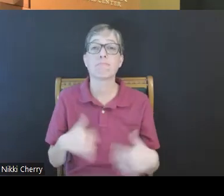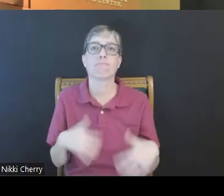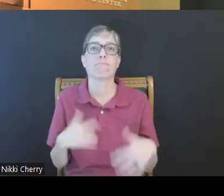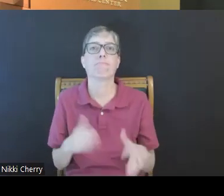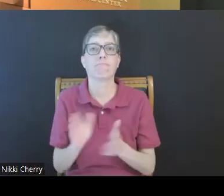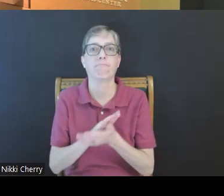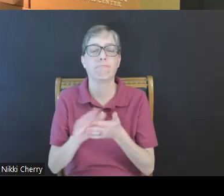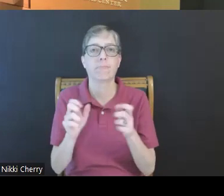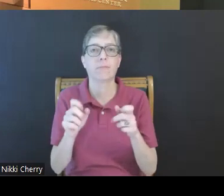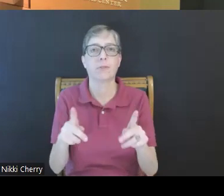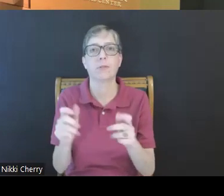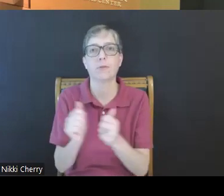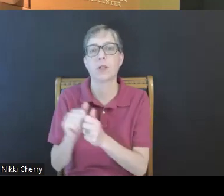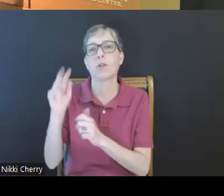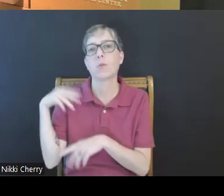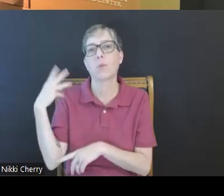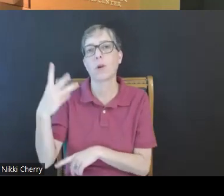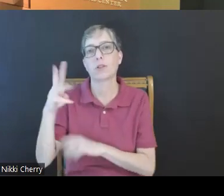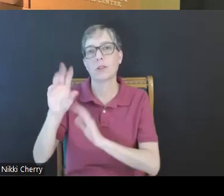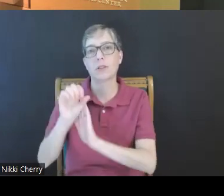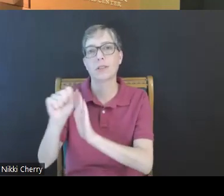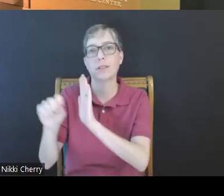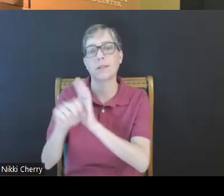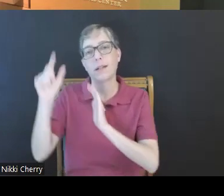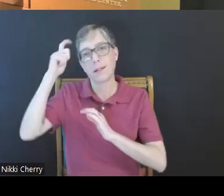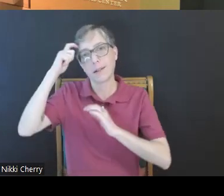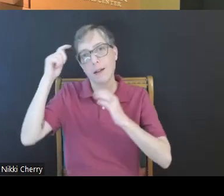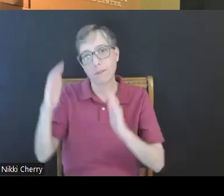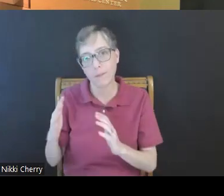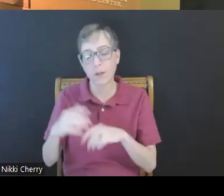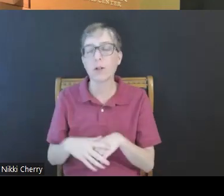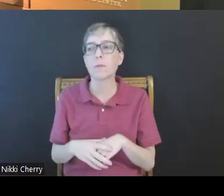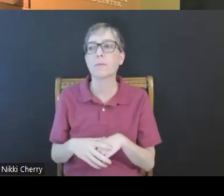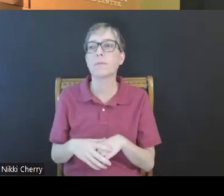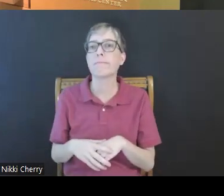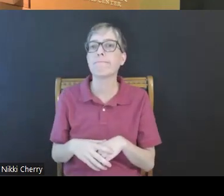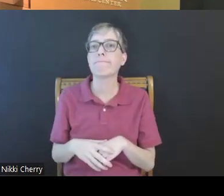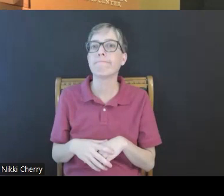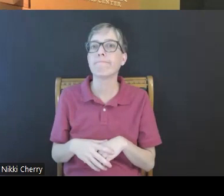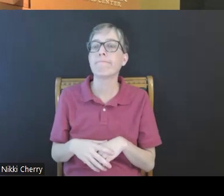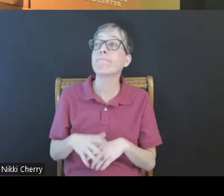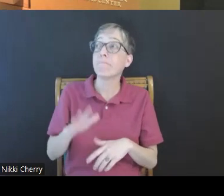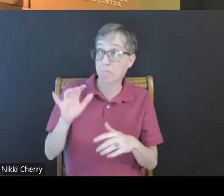governor in Washington state to say if we really wanted to invest in having a better reach uh for